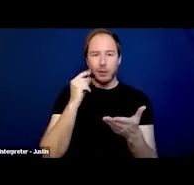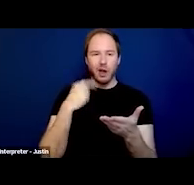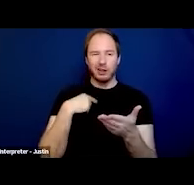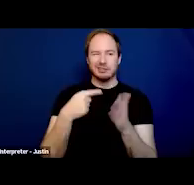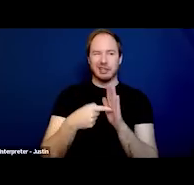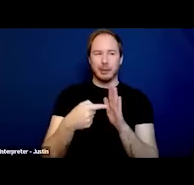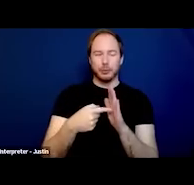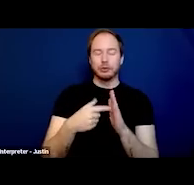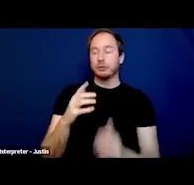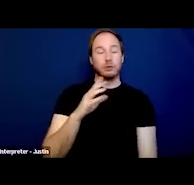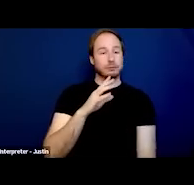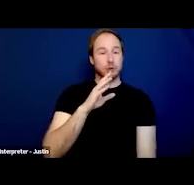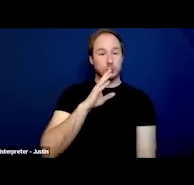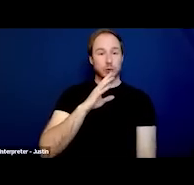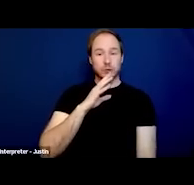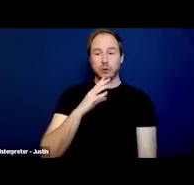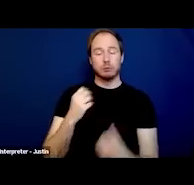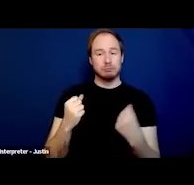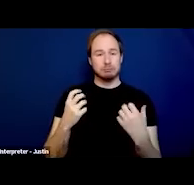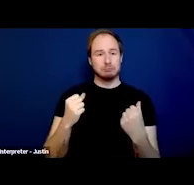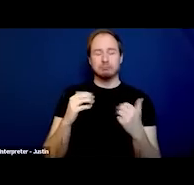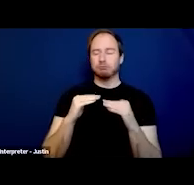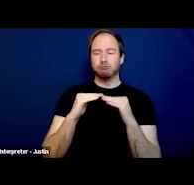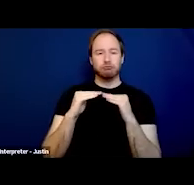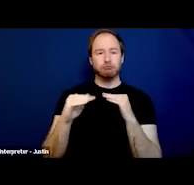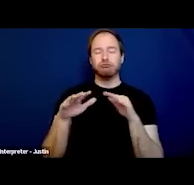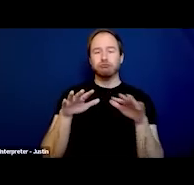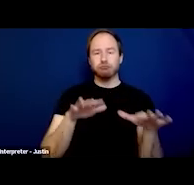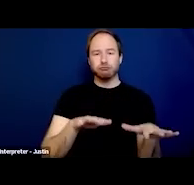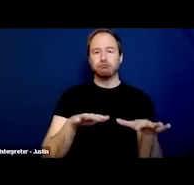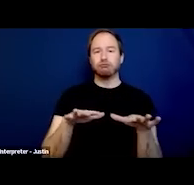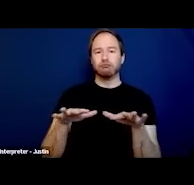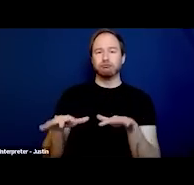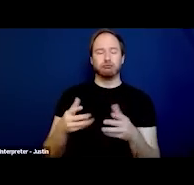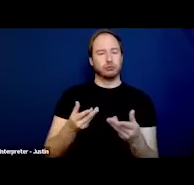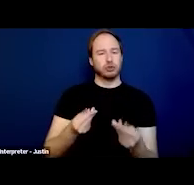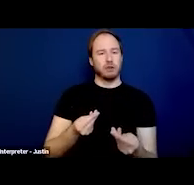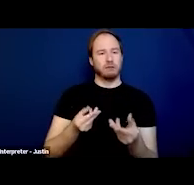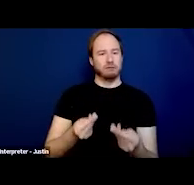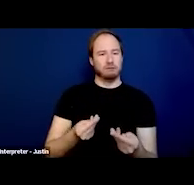So your tone of voice is going to be calm, gentle, soft. By doing this and by not...